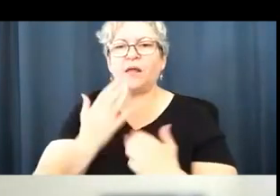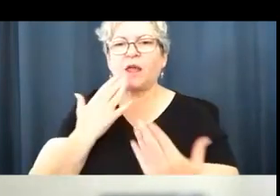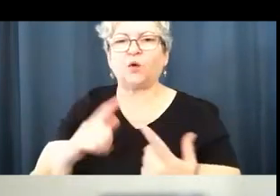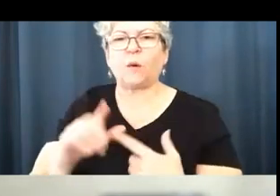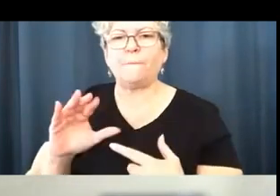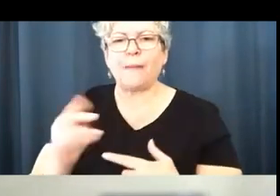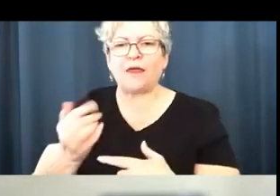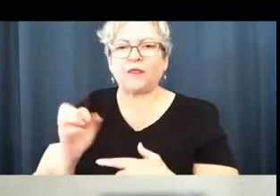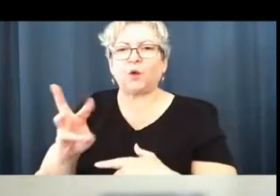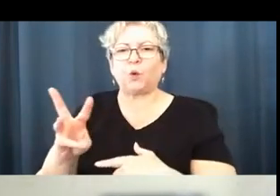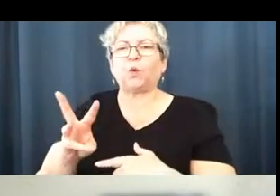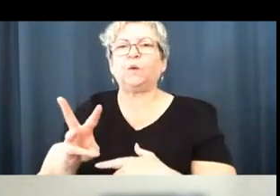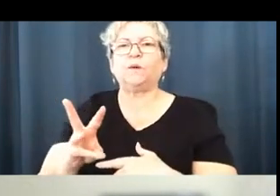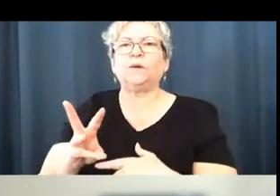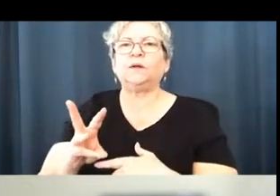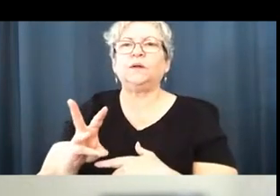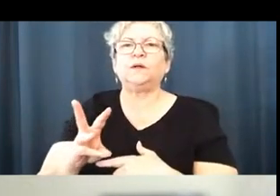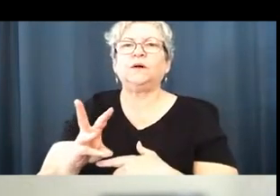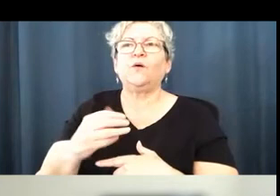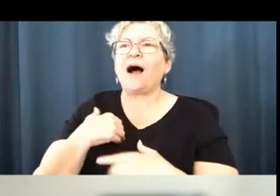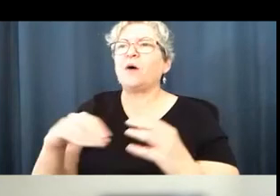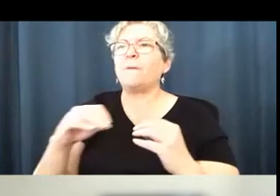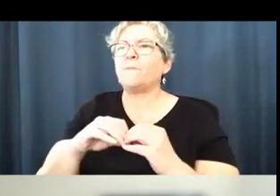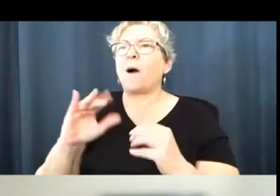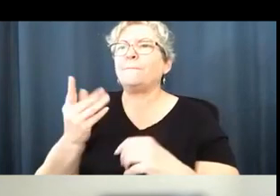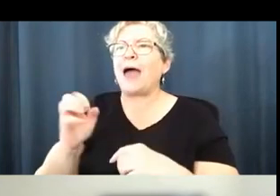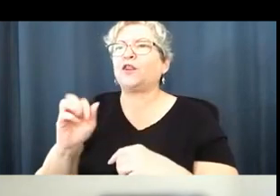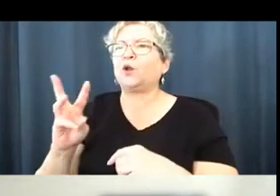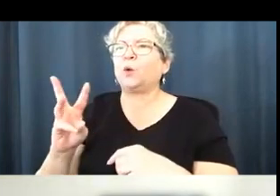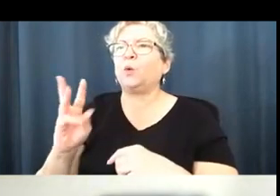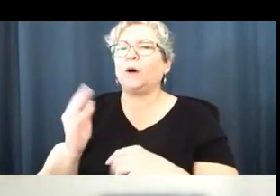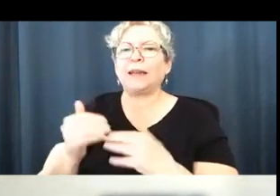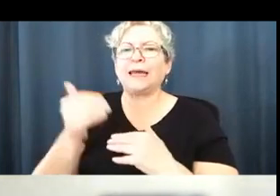I believe we're gonna have a little bit of more Matthew on the next session we have next week.